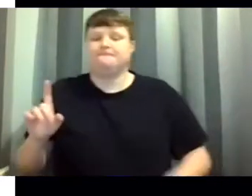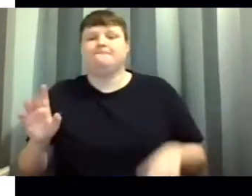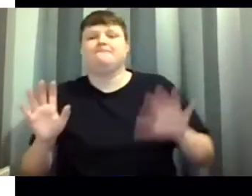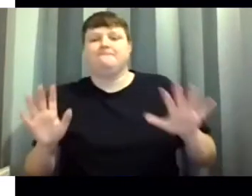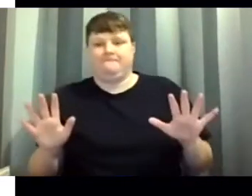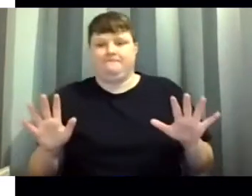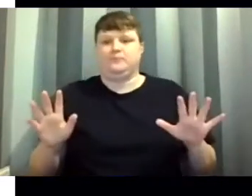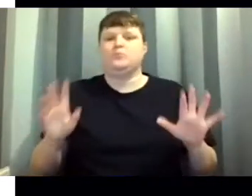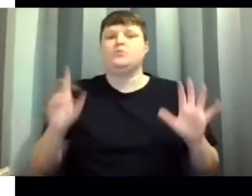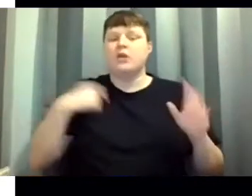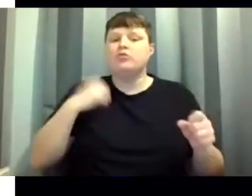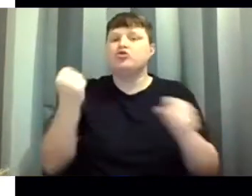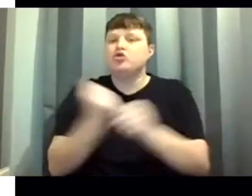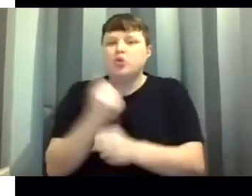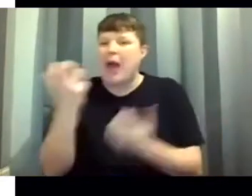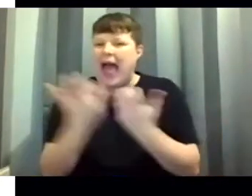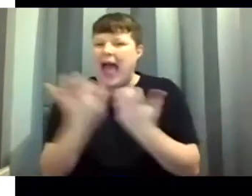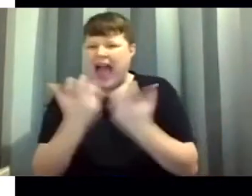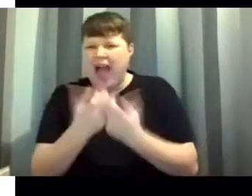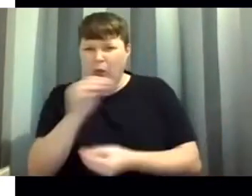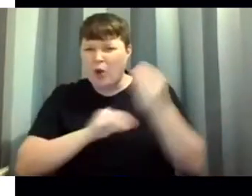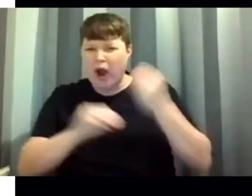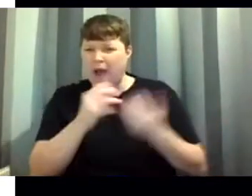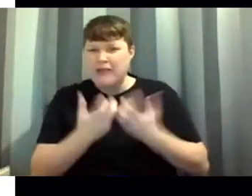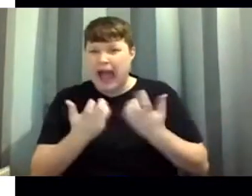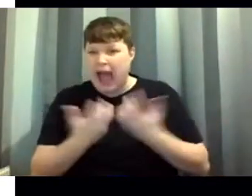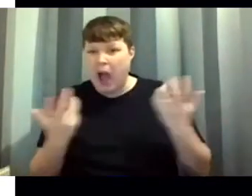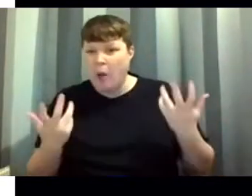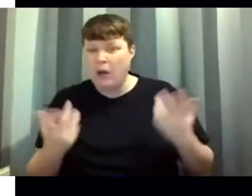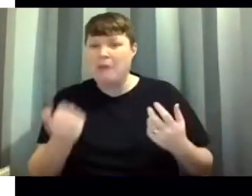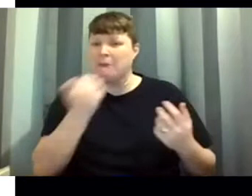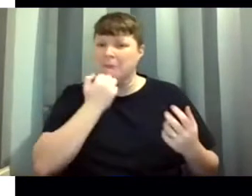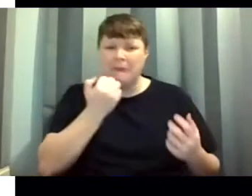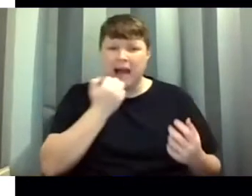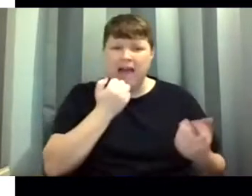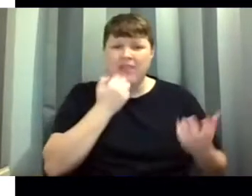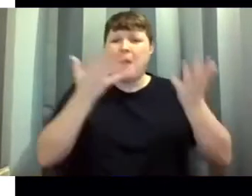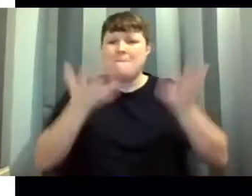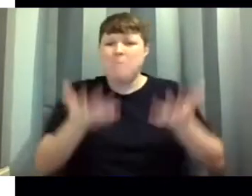that through some complicated maths that involves the buoyancy of that plume and the mass fluxes